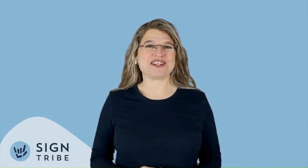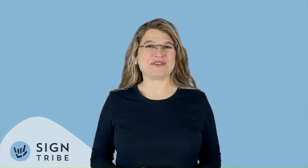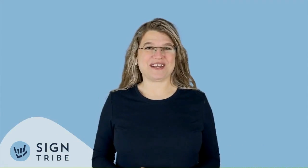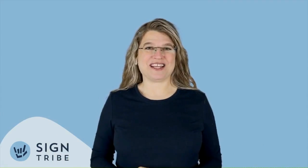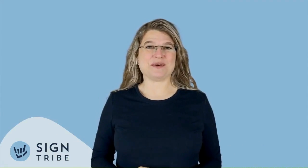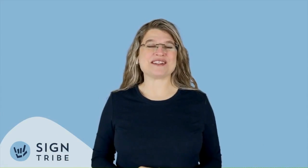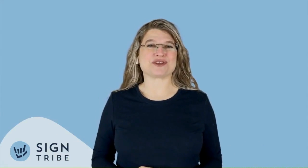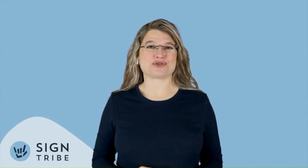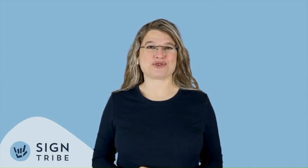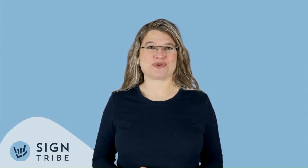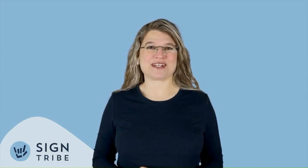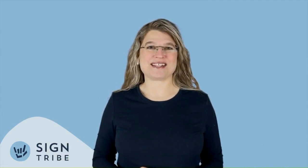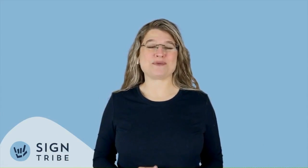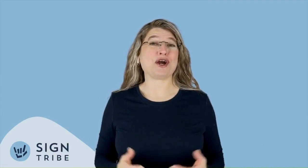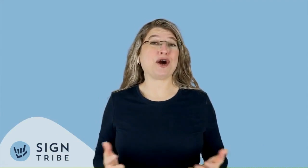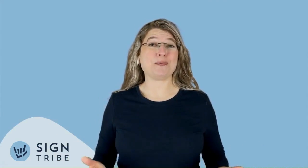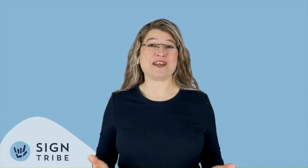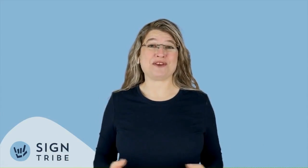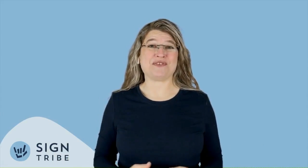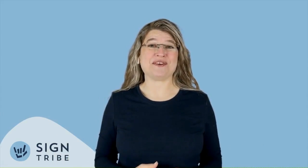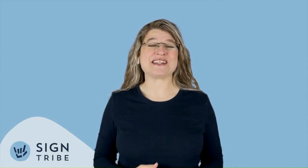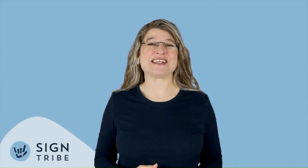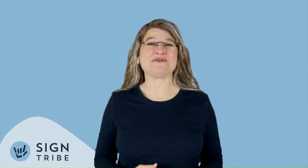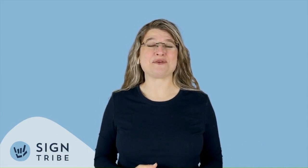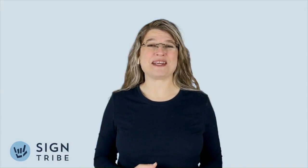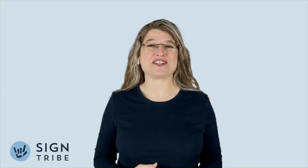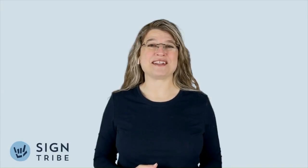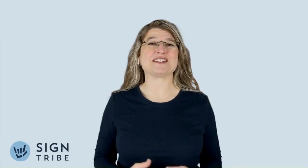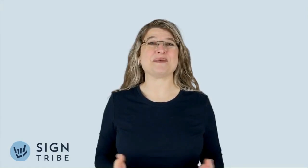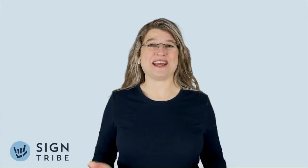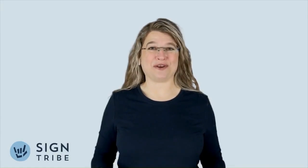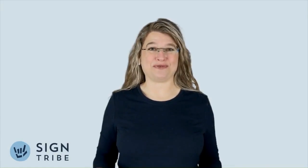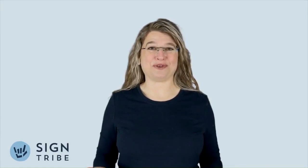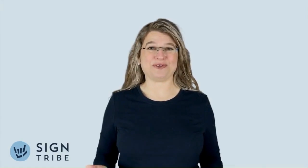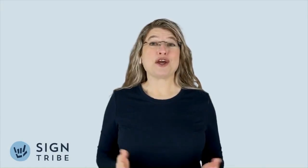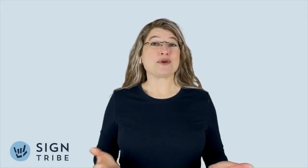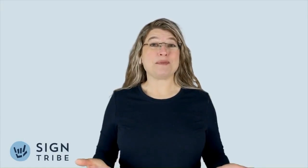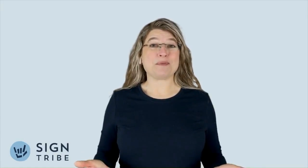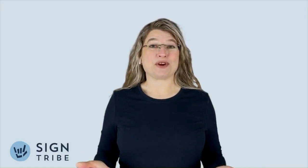our video on social stories. We hope that you found this information to be helpful. Remember,